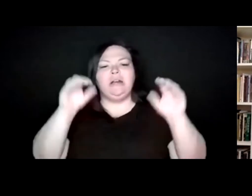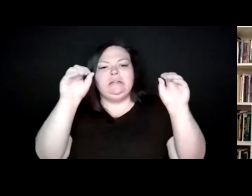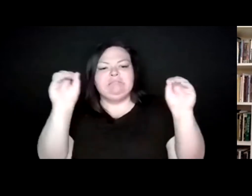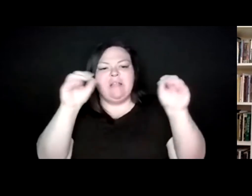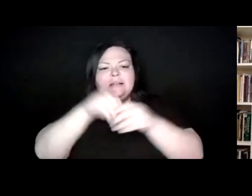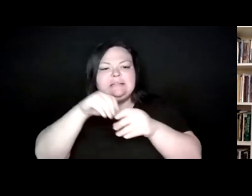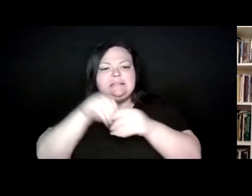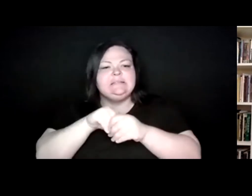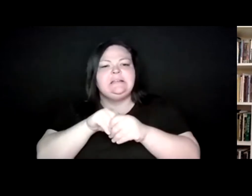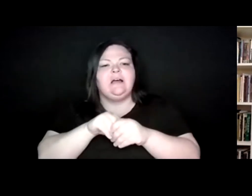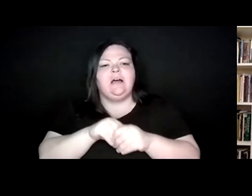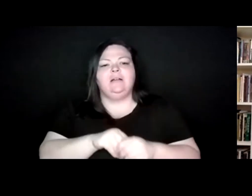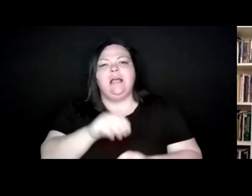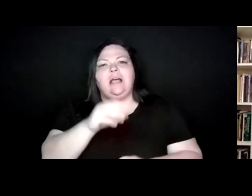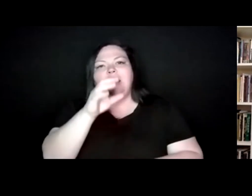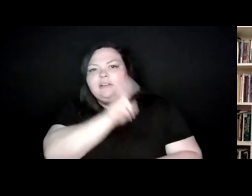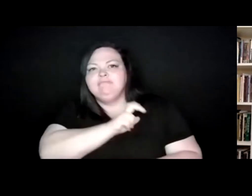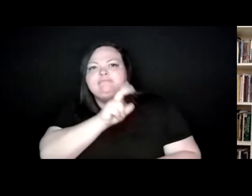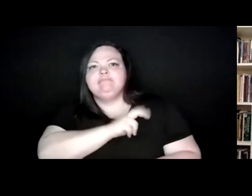a phonograph for a heart.